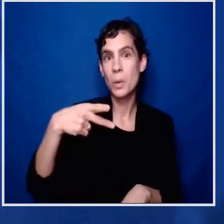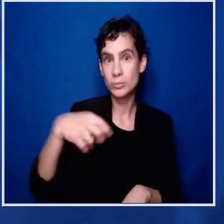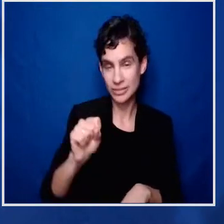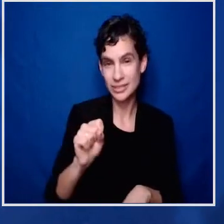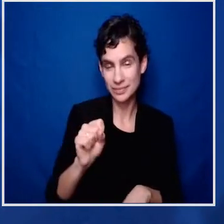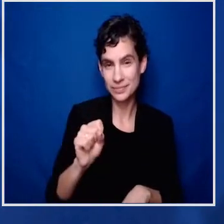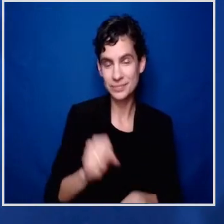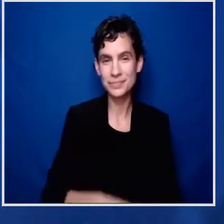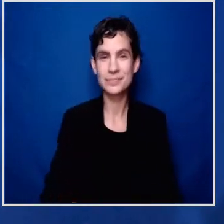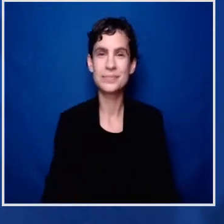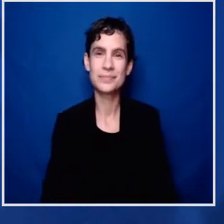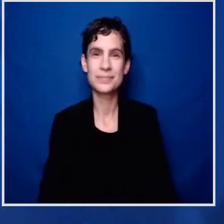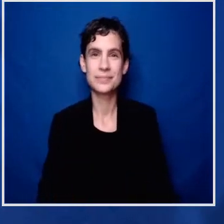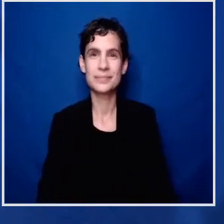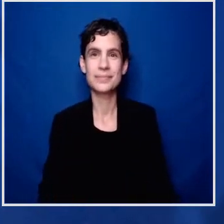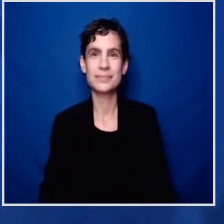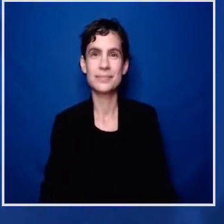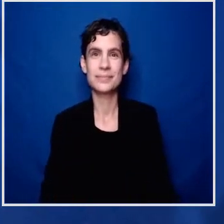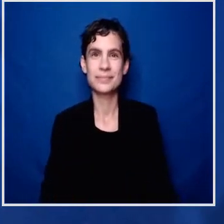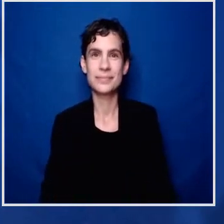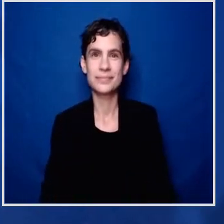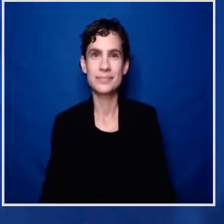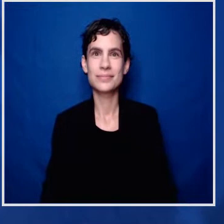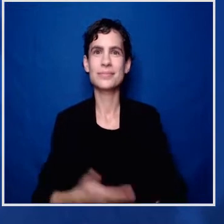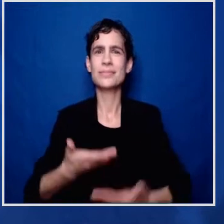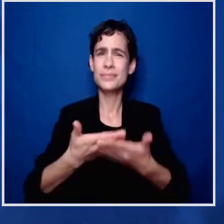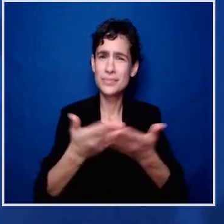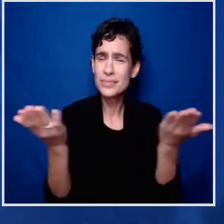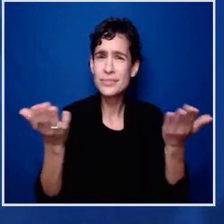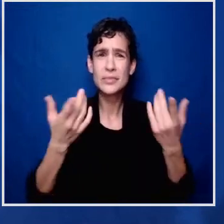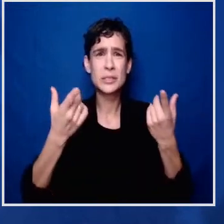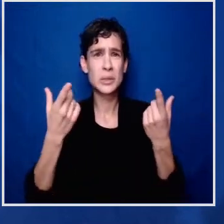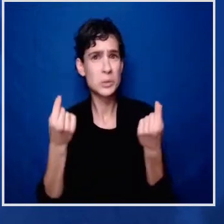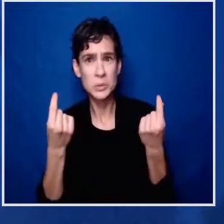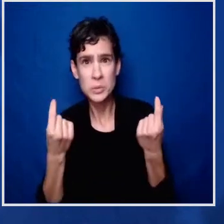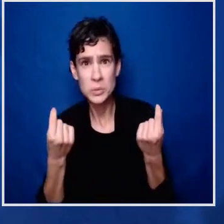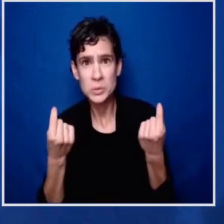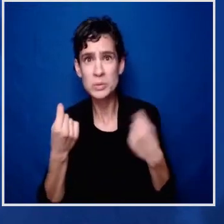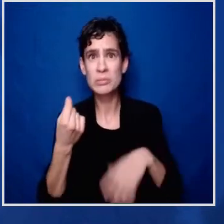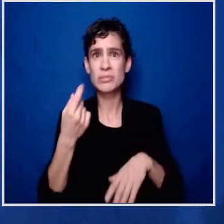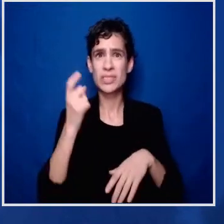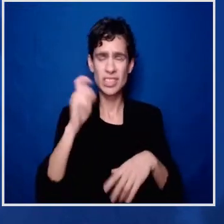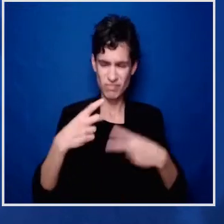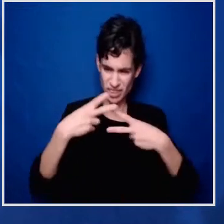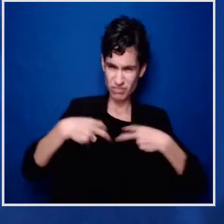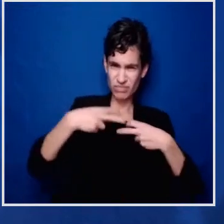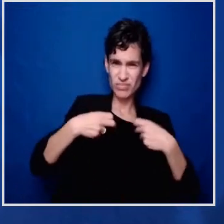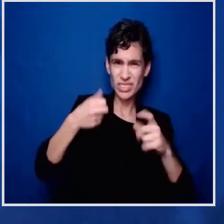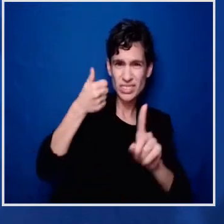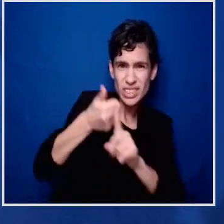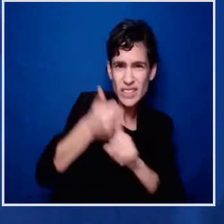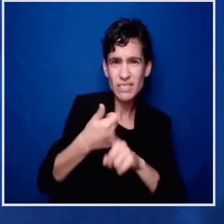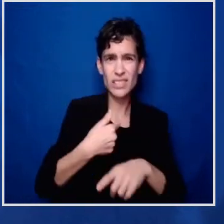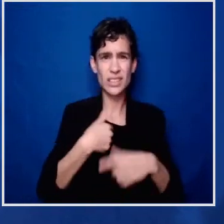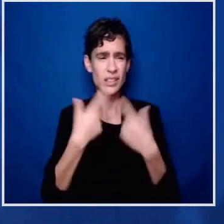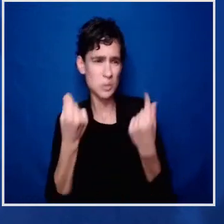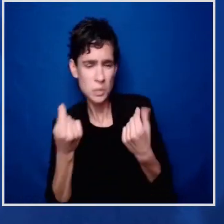TODAY. WHAT ARE YOU DOING FOR OTHERS? IT IS THE QUESTION WE ASK OURSELVES WHEN WE WITNESS